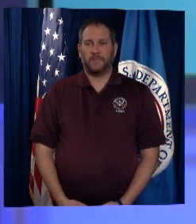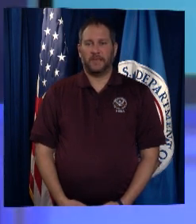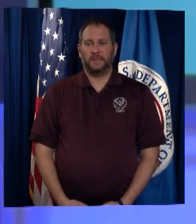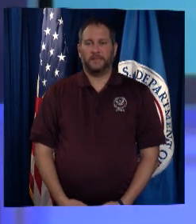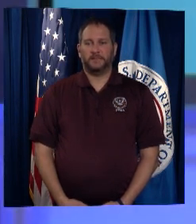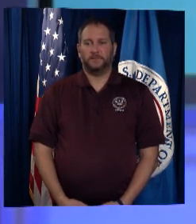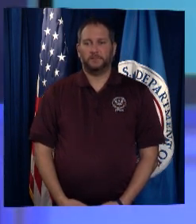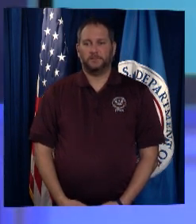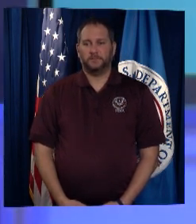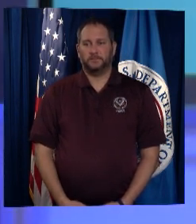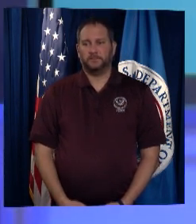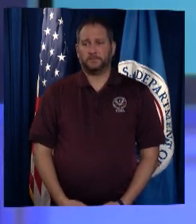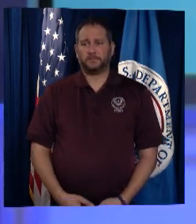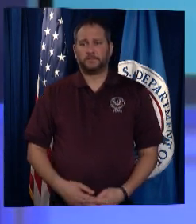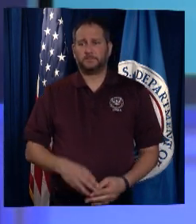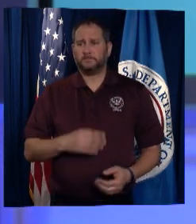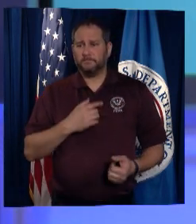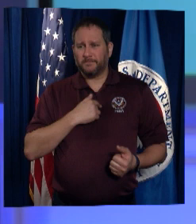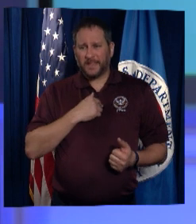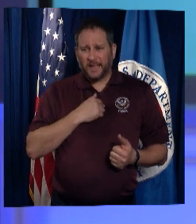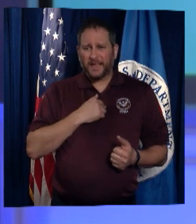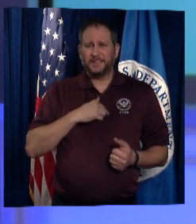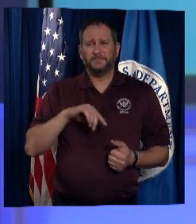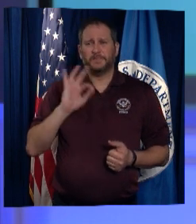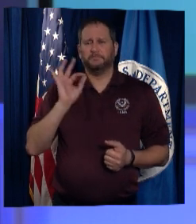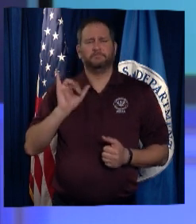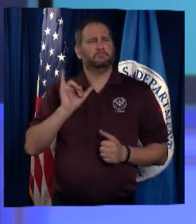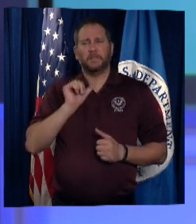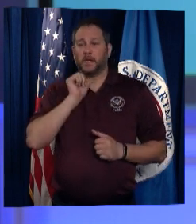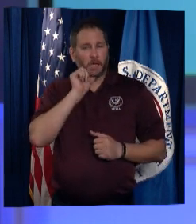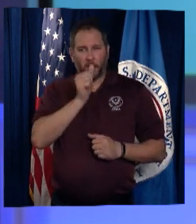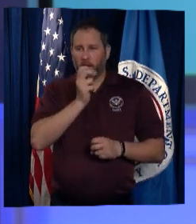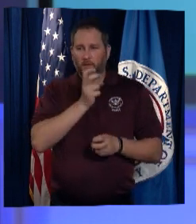to look. Once you start, it's like the first time you look up into the